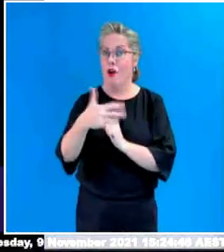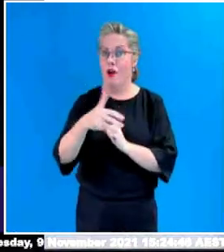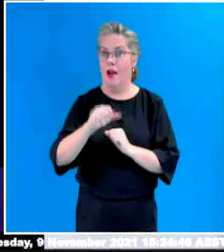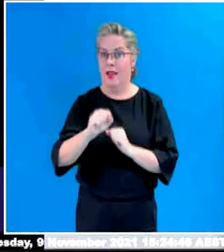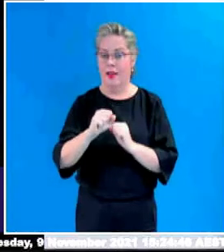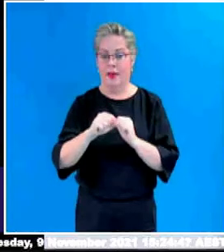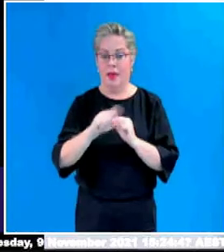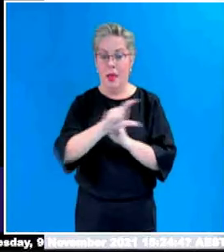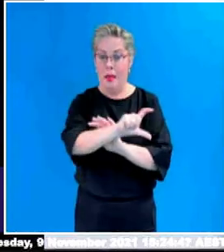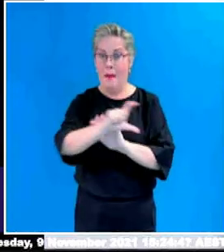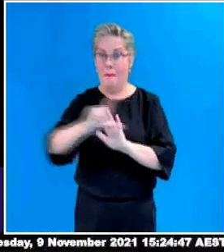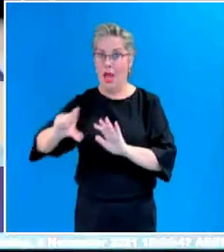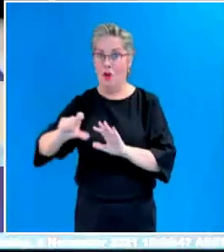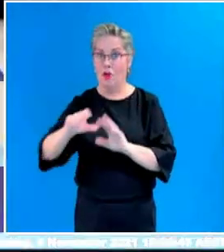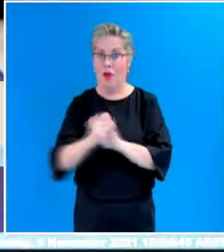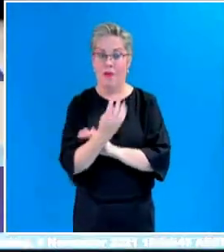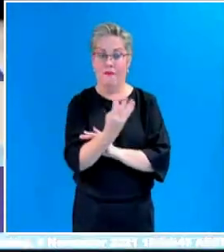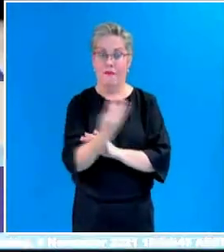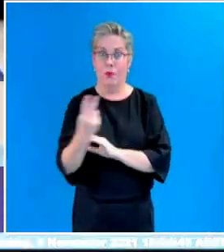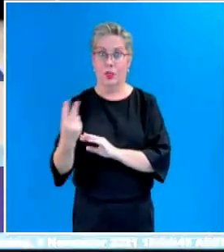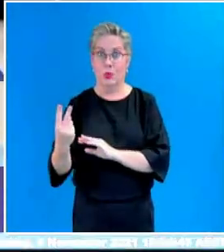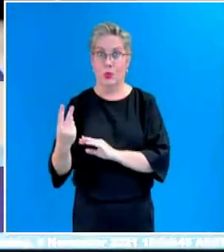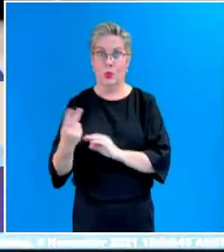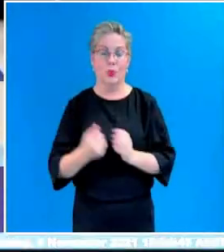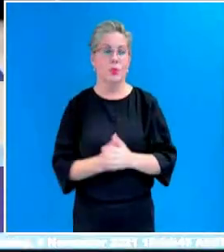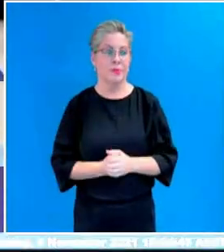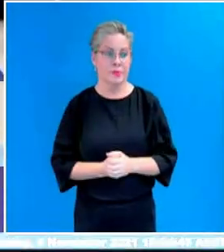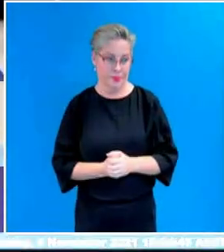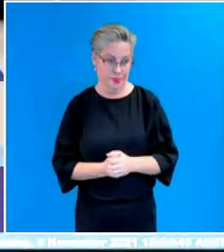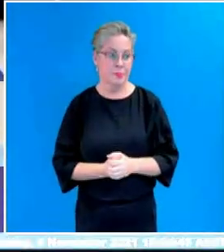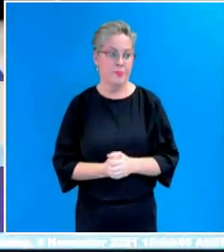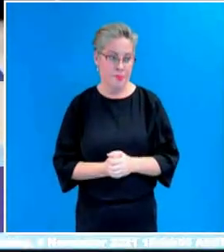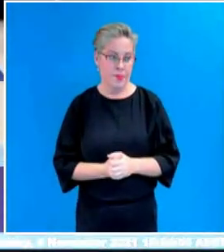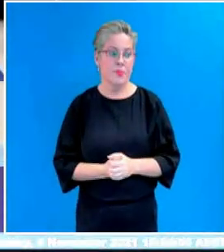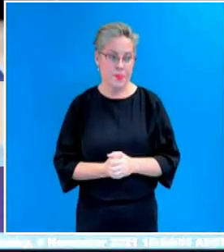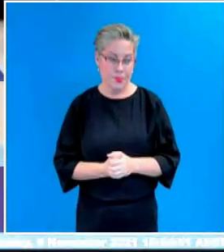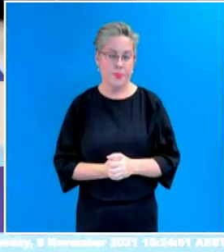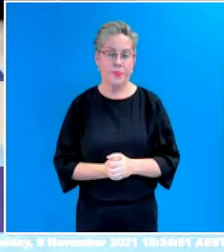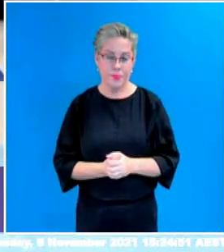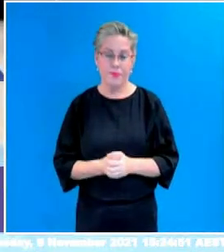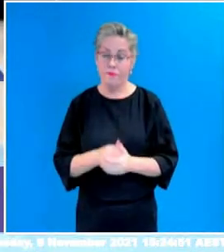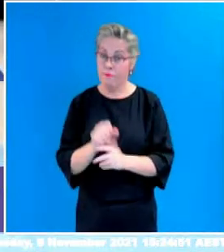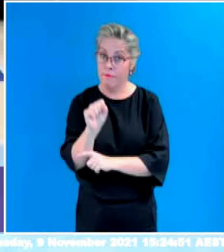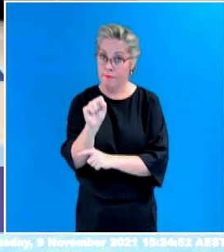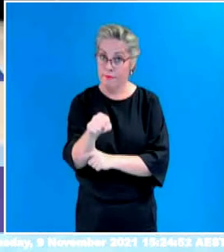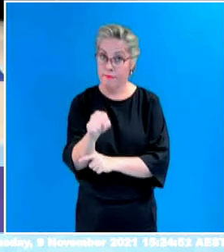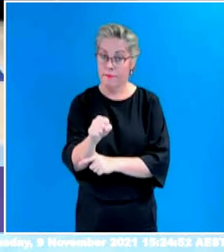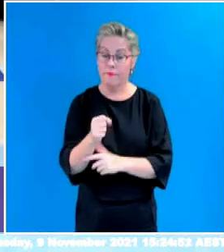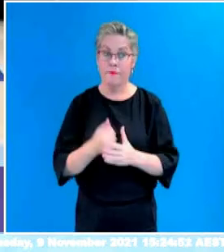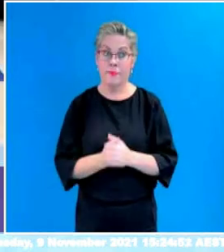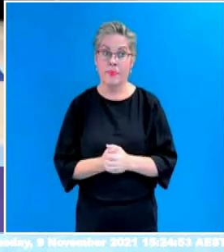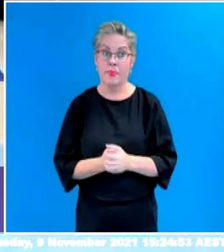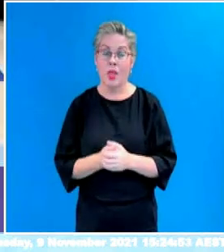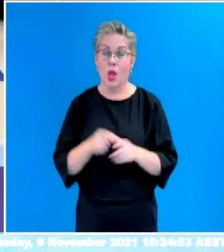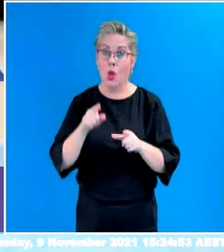We recognise that the convention text itself does not address intersectional